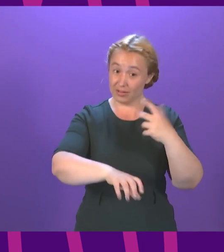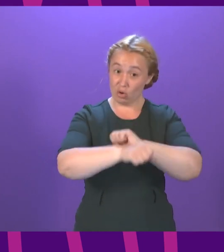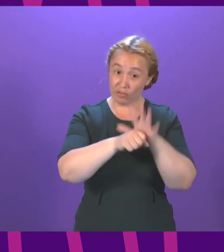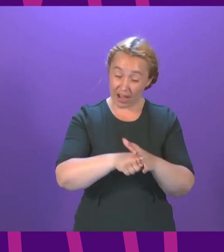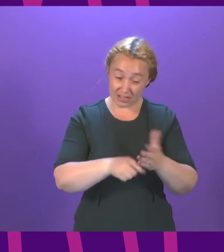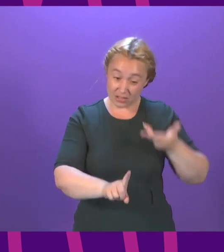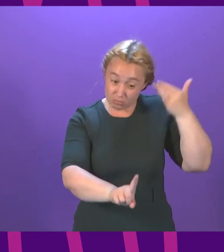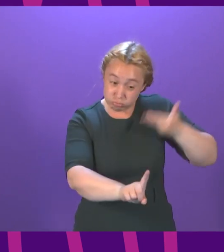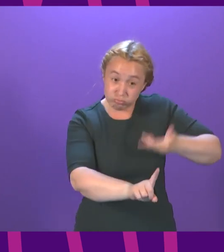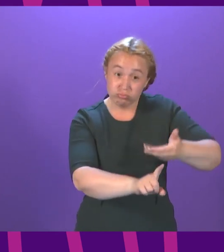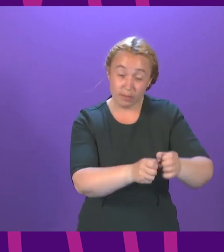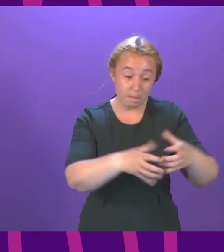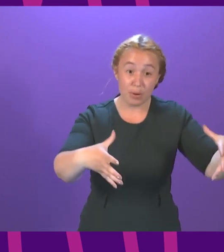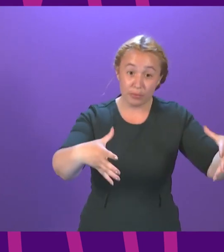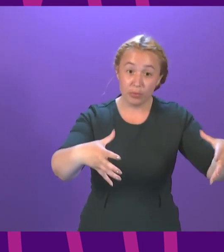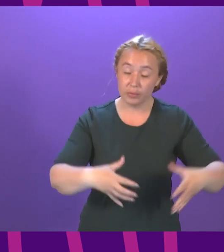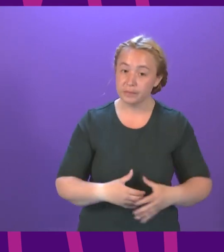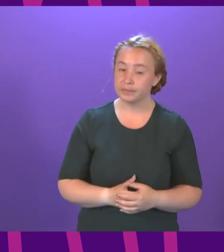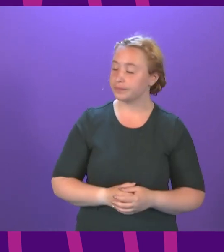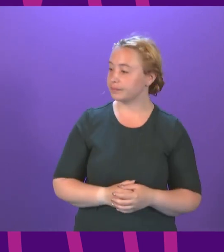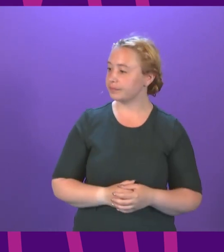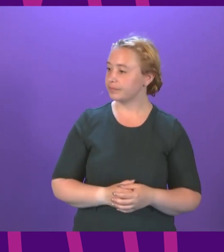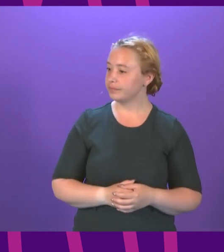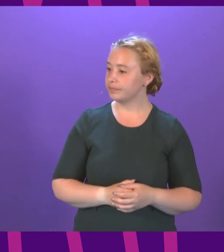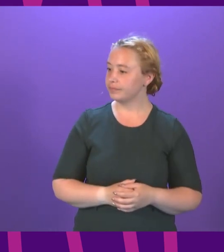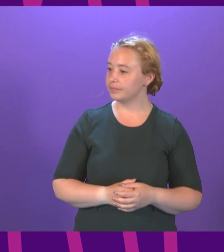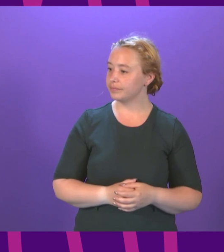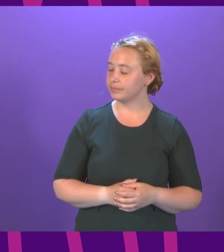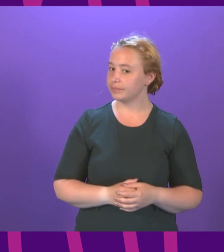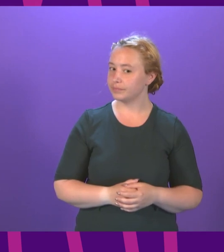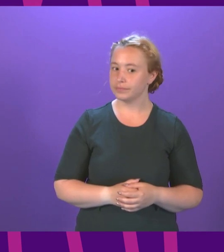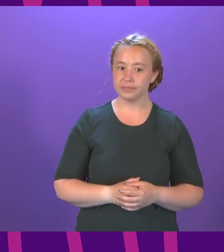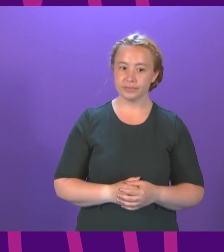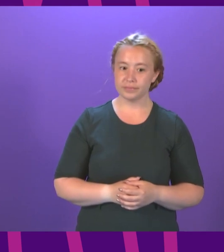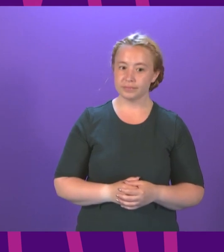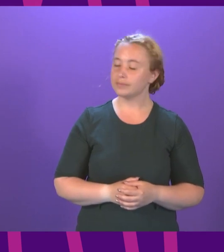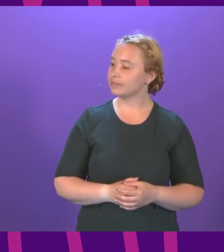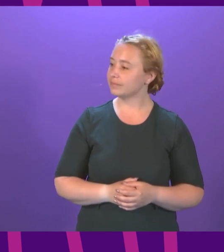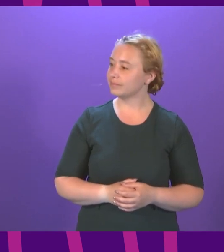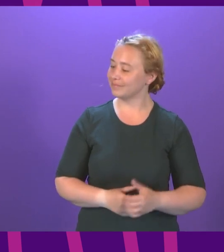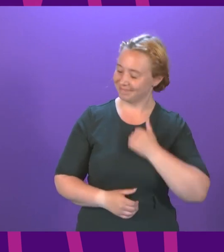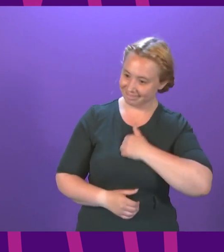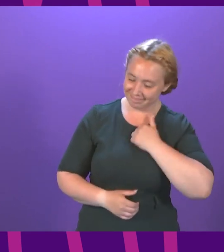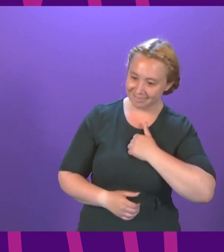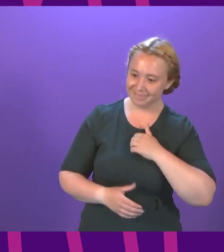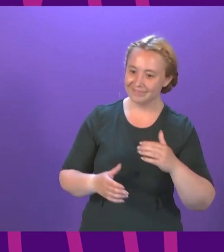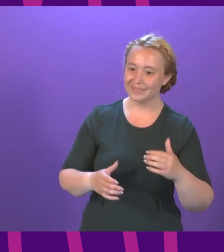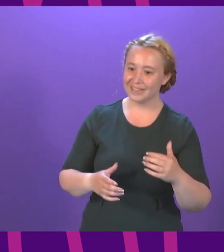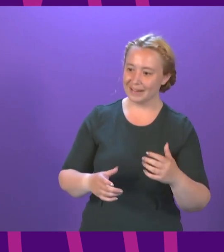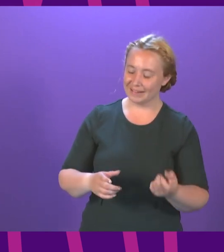I call the First Minister. Sorry, Presiding Officer—I jumped in a bit too quickly there.